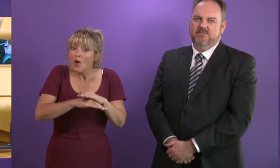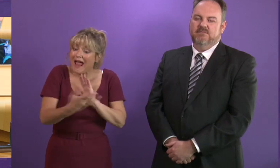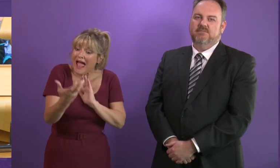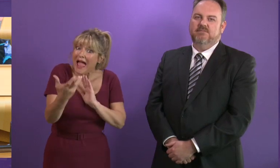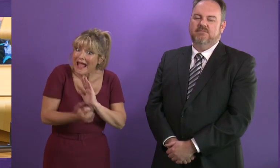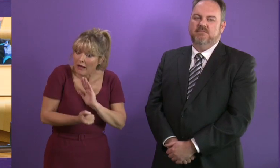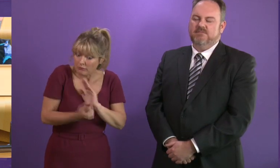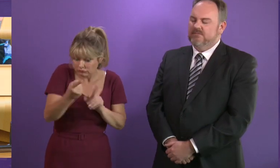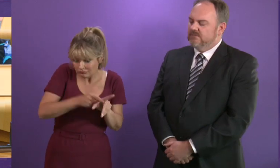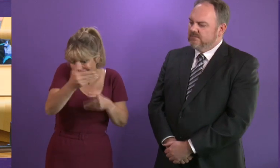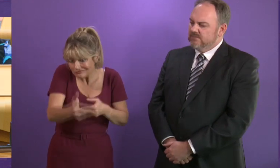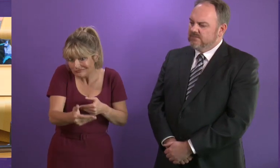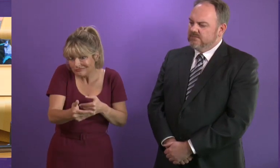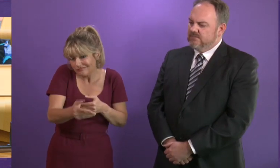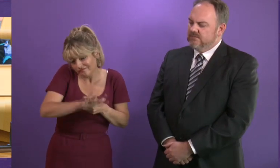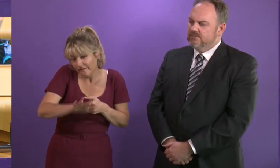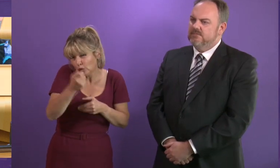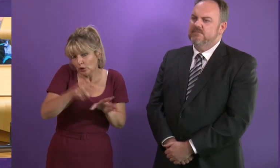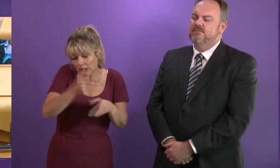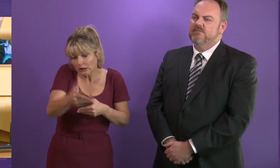the past few years. Of course, resources are tight.